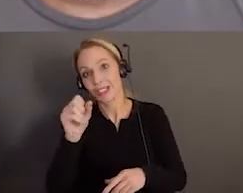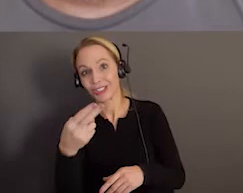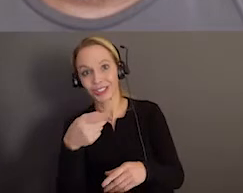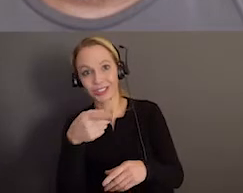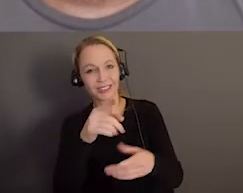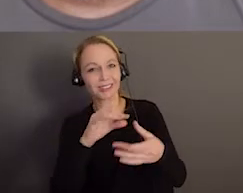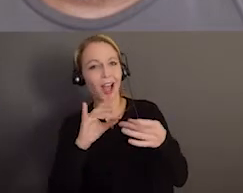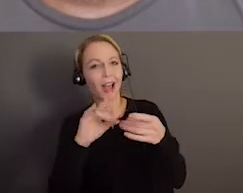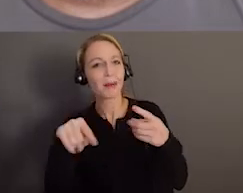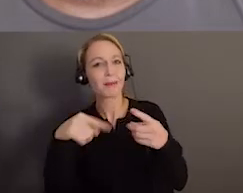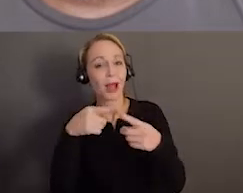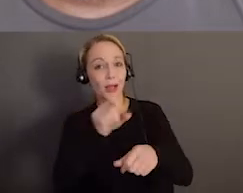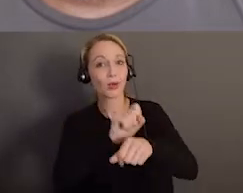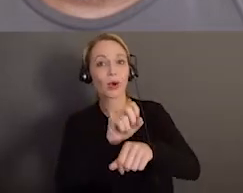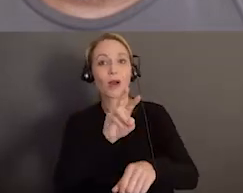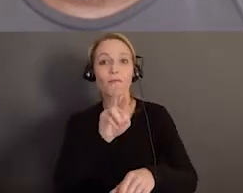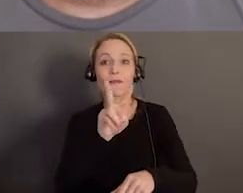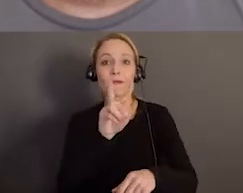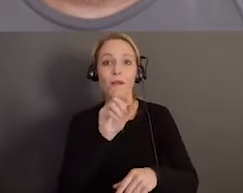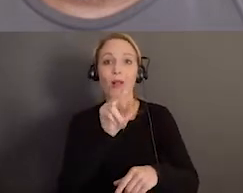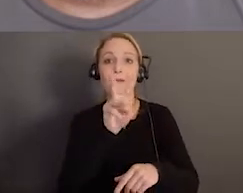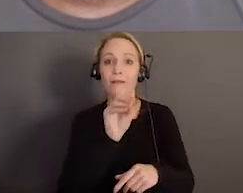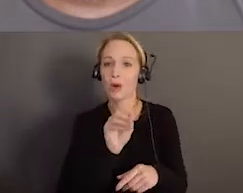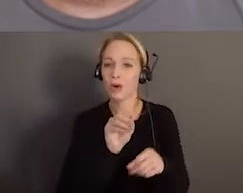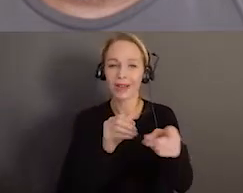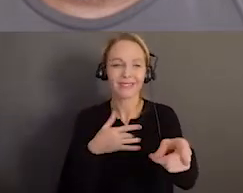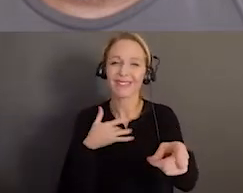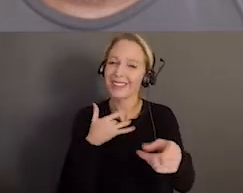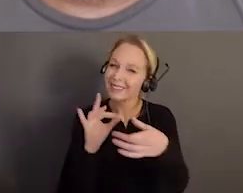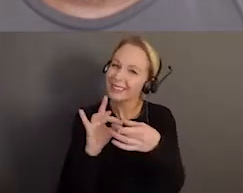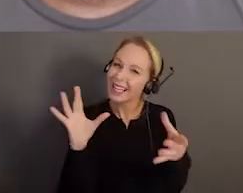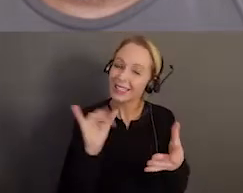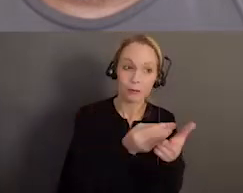PURCHASE AND SALES AND LOW FRICTION AND CAME WITH AN